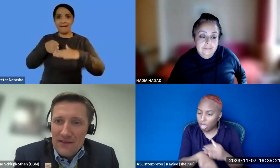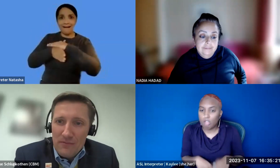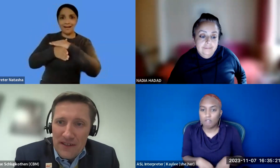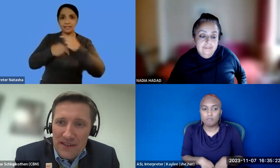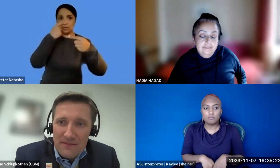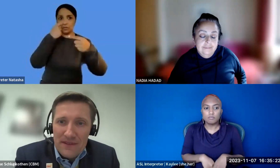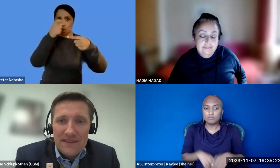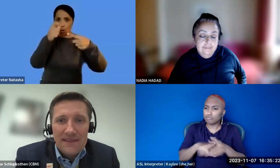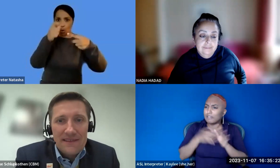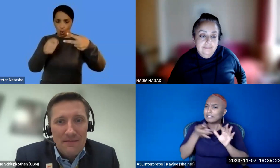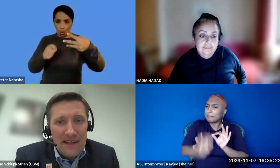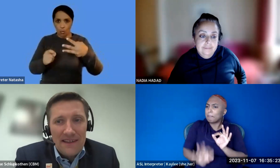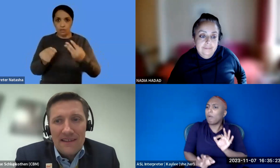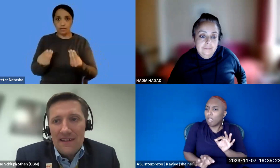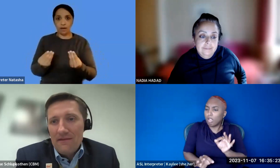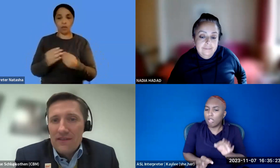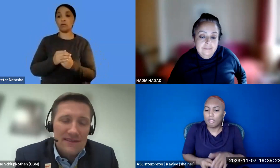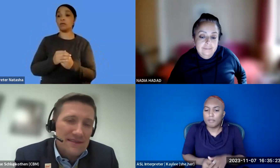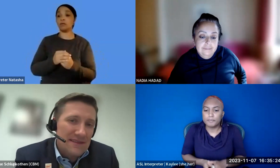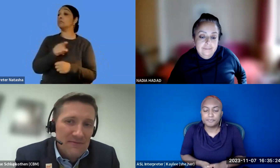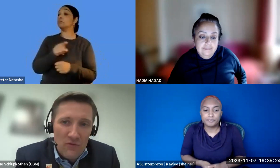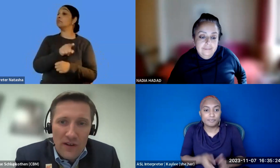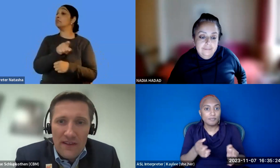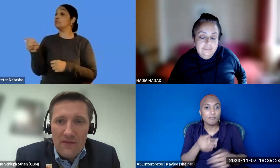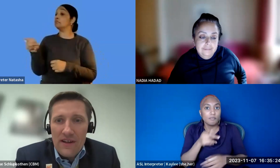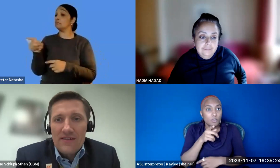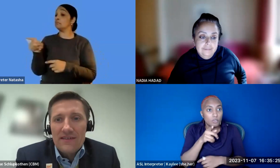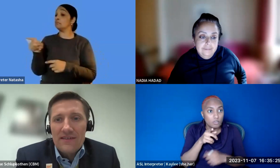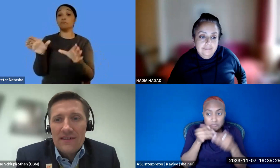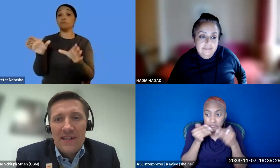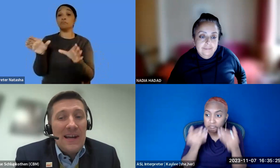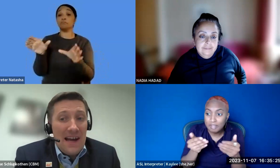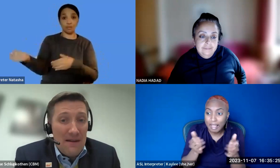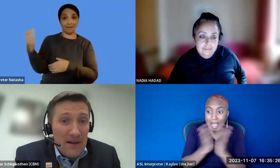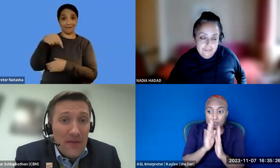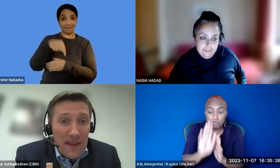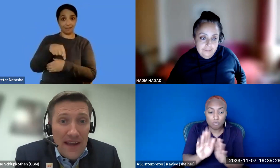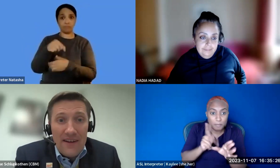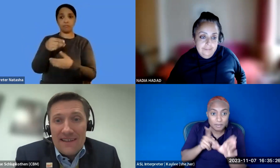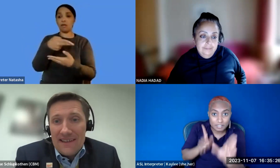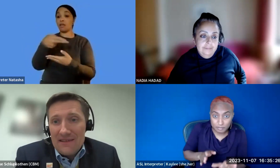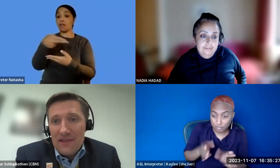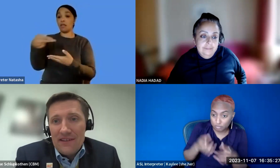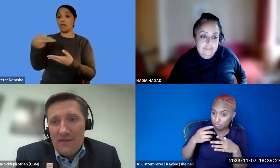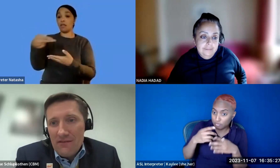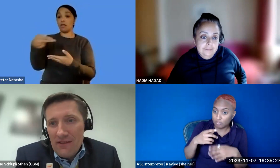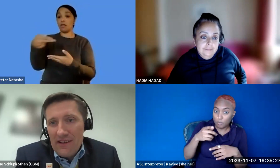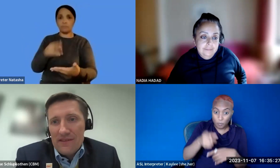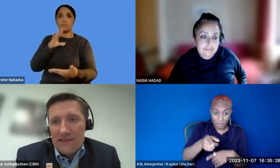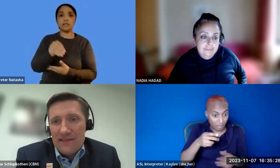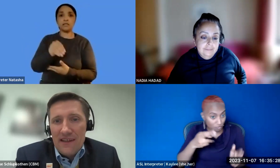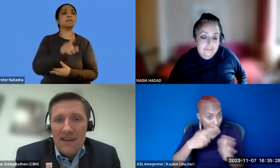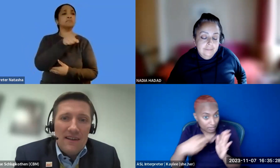Ask your participants systematically when they register about their accessibility requirements.